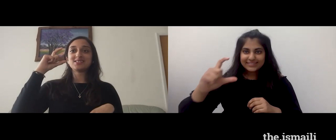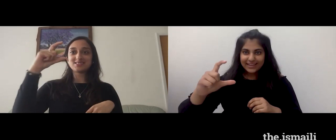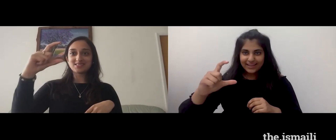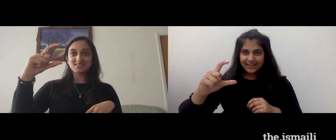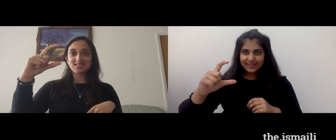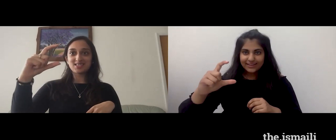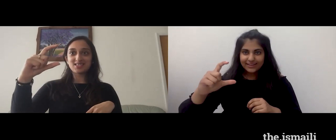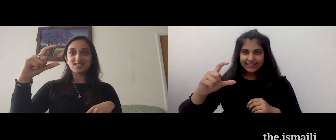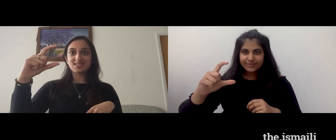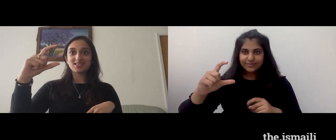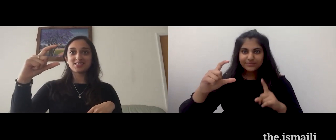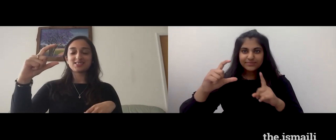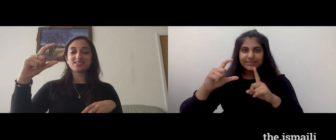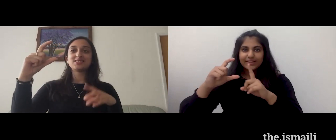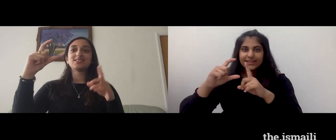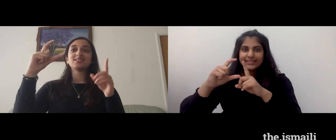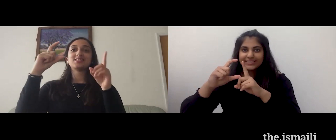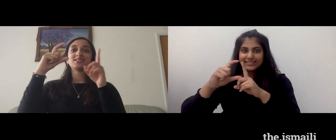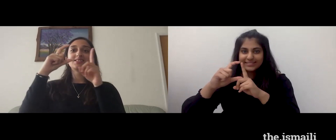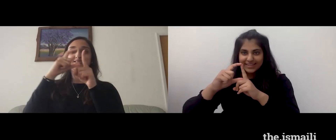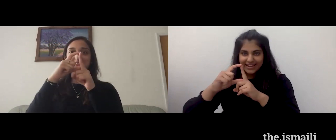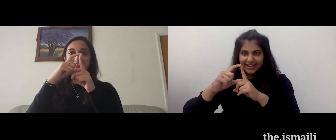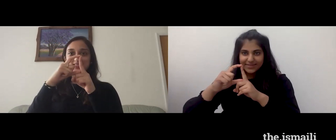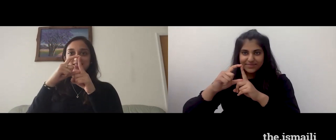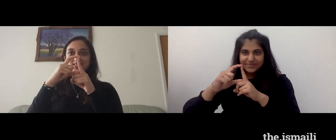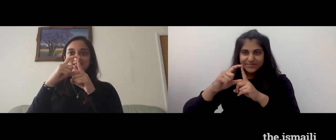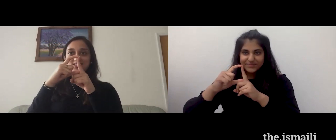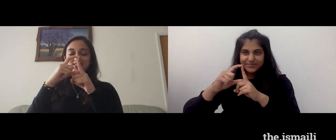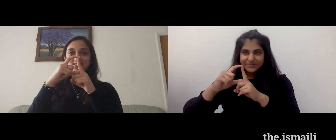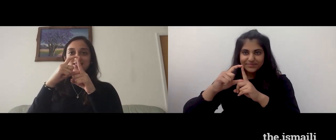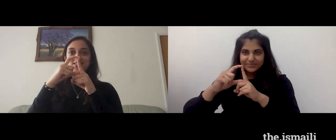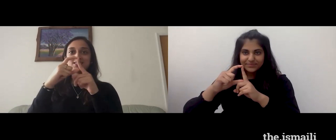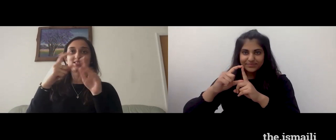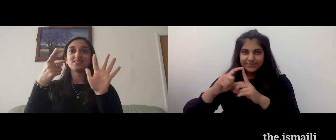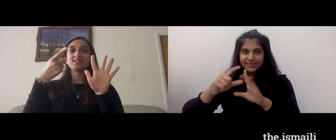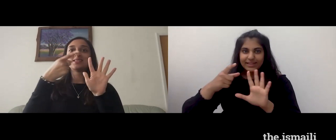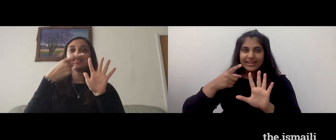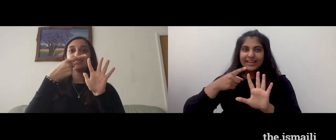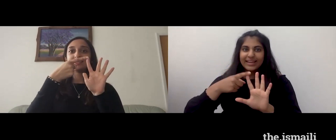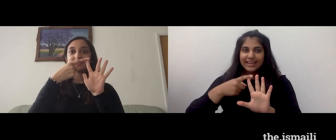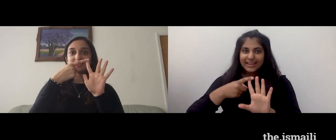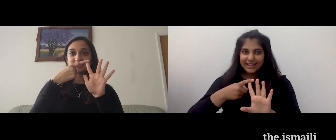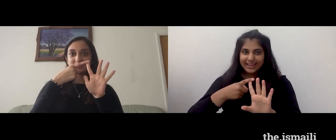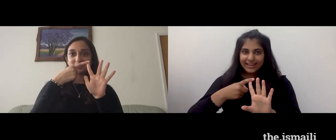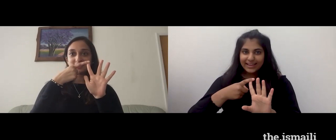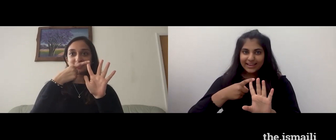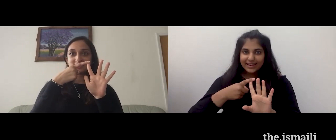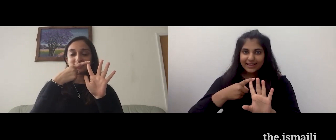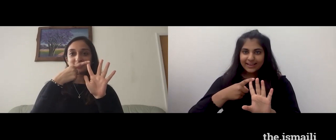"C" "D" "E"